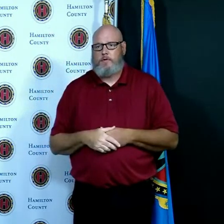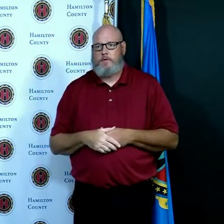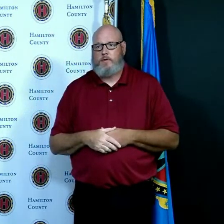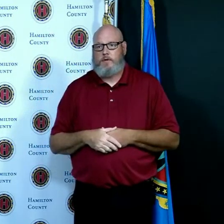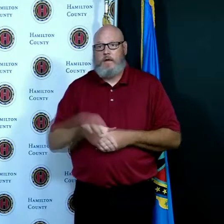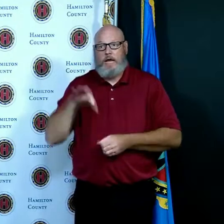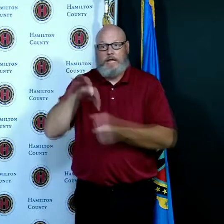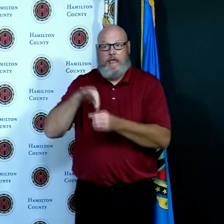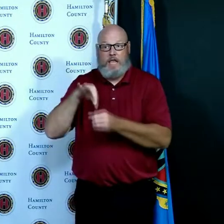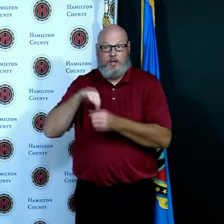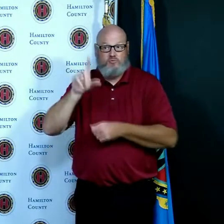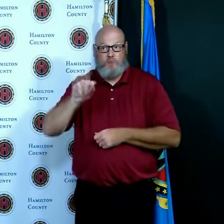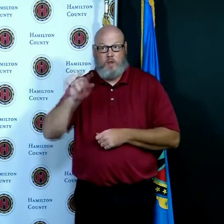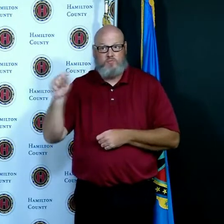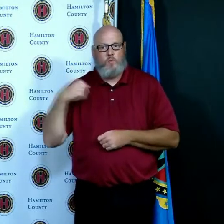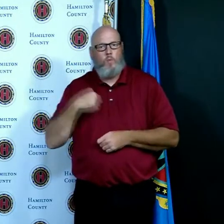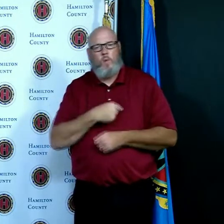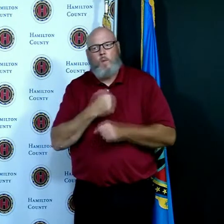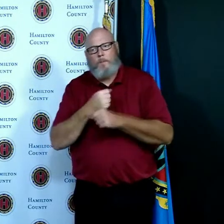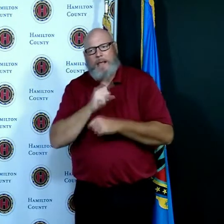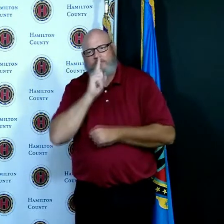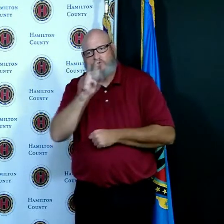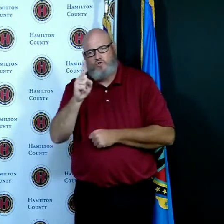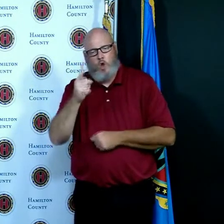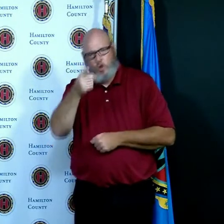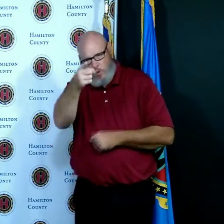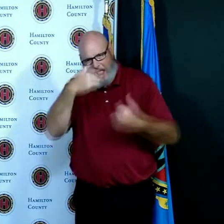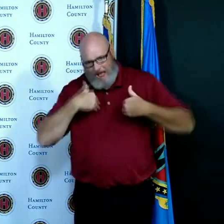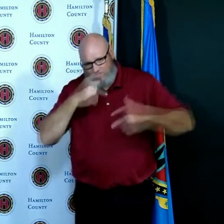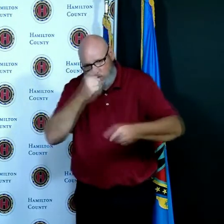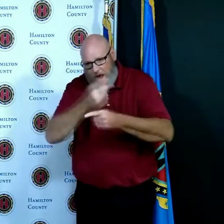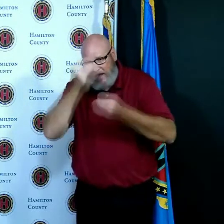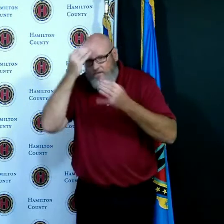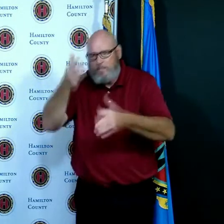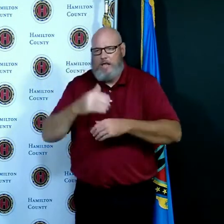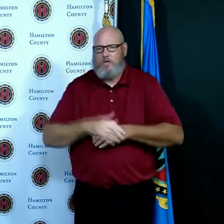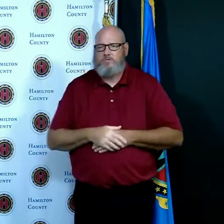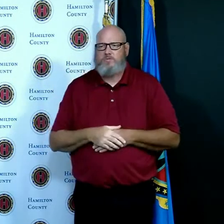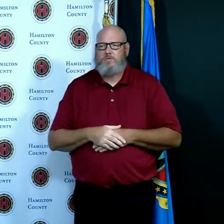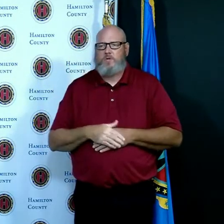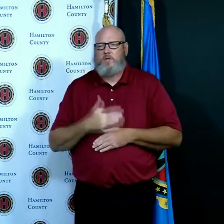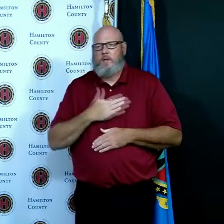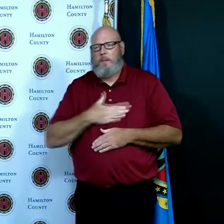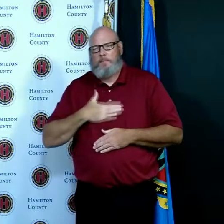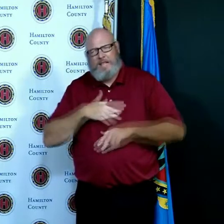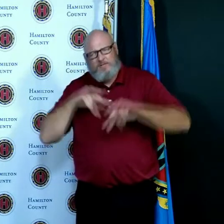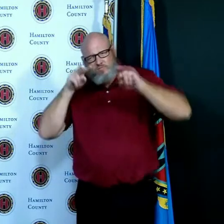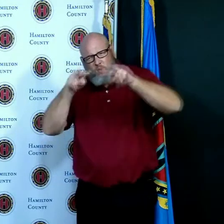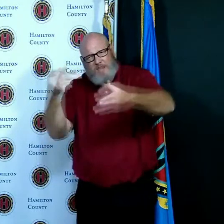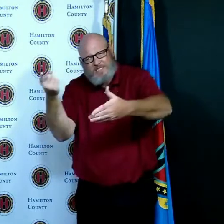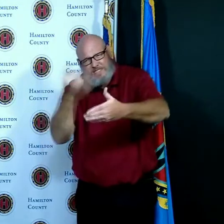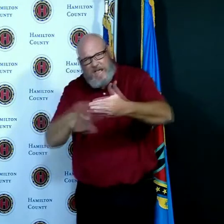please join us next week for that and thank you all for being on thanks especially to Sarah Bolton for coming on from the Health Collab